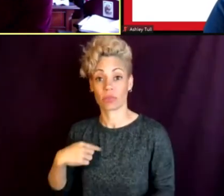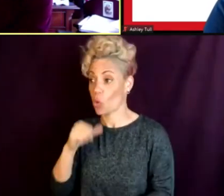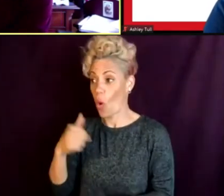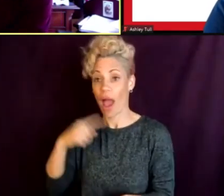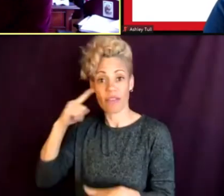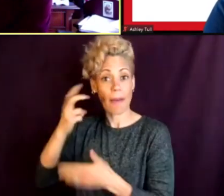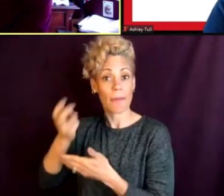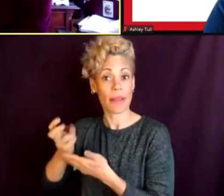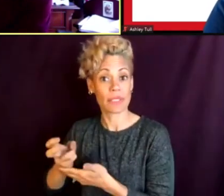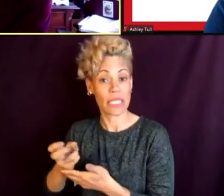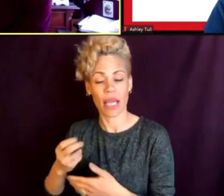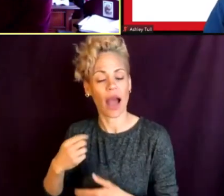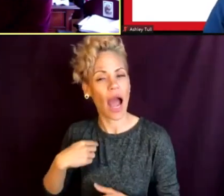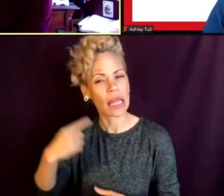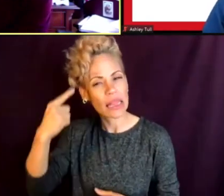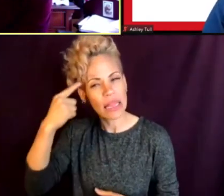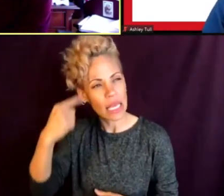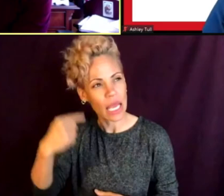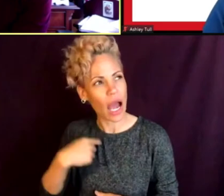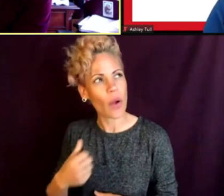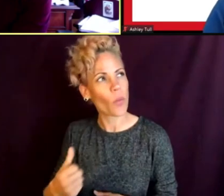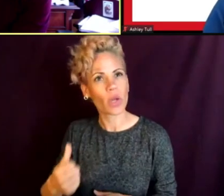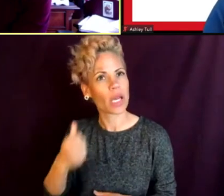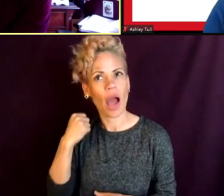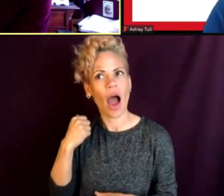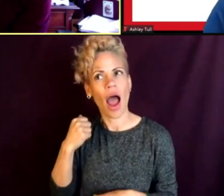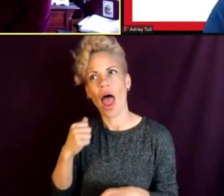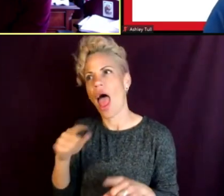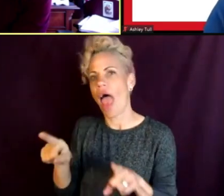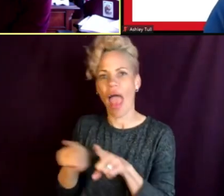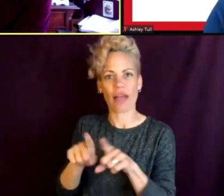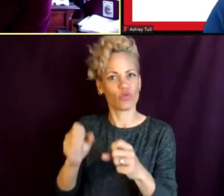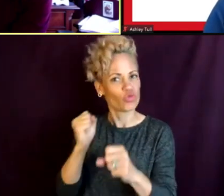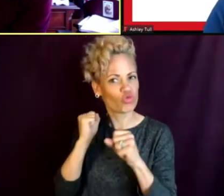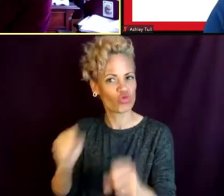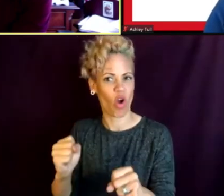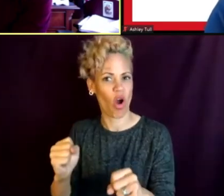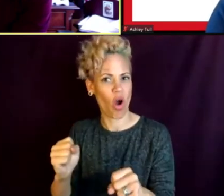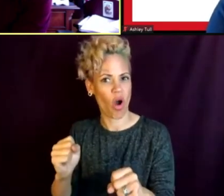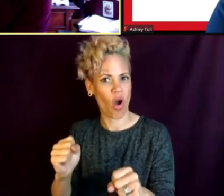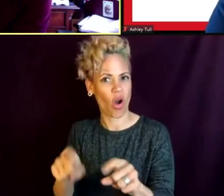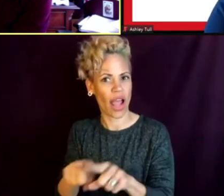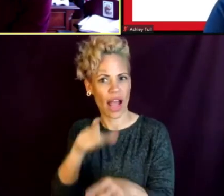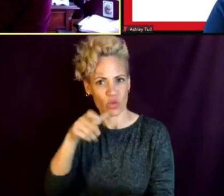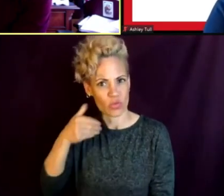I don't think I'd be as strong a person as I am today. I had to fight.